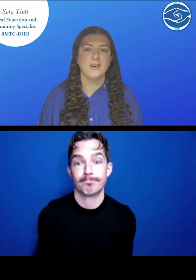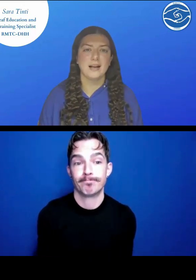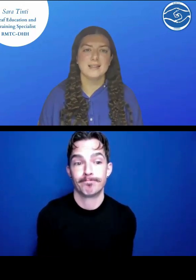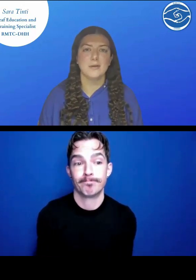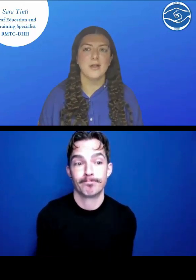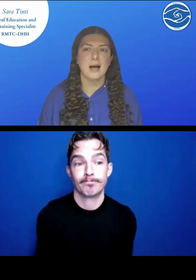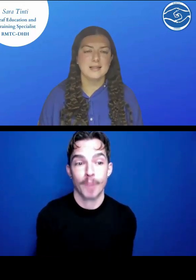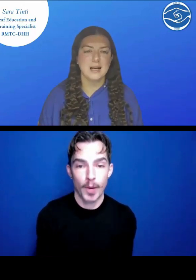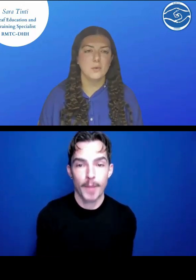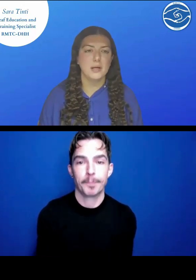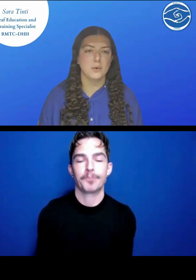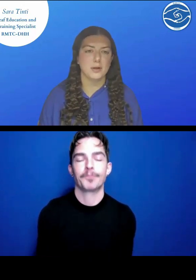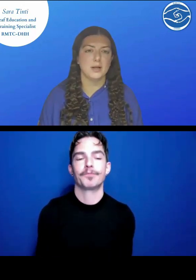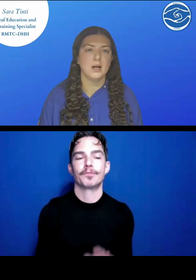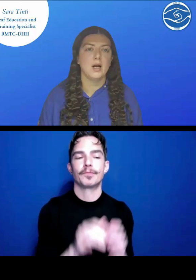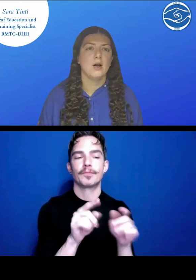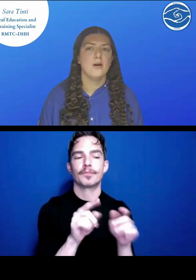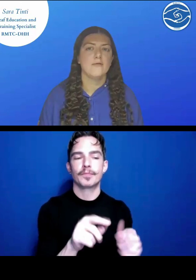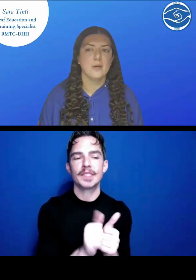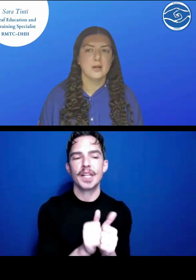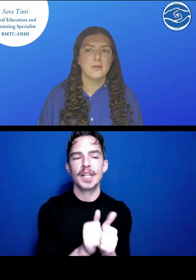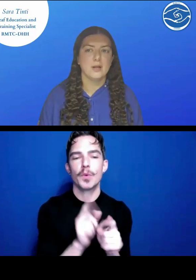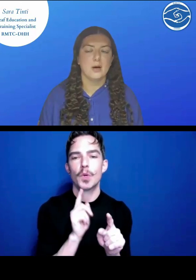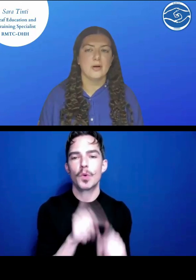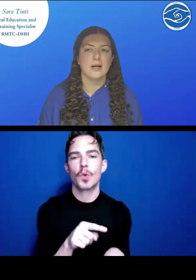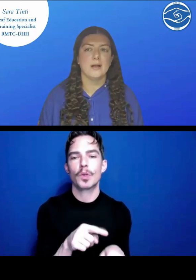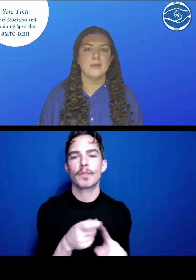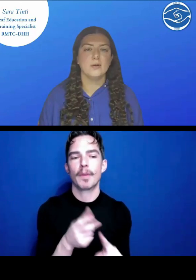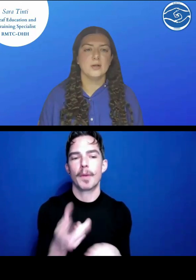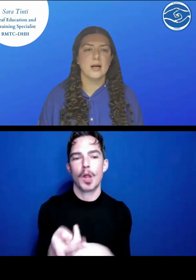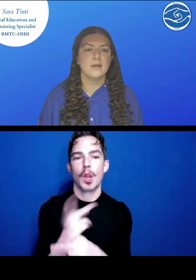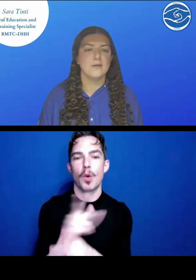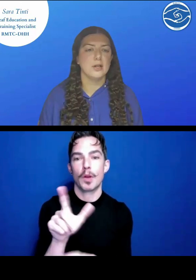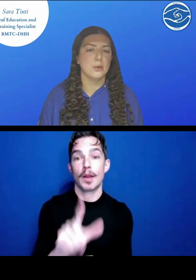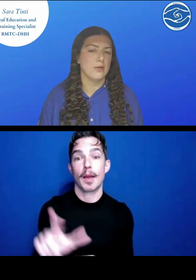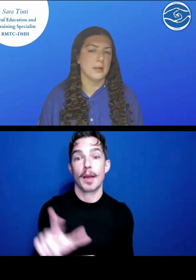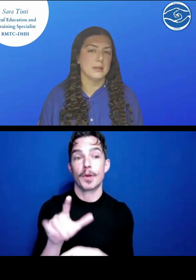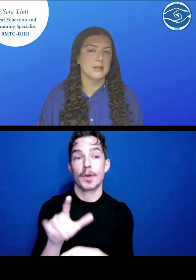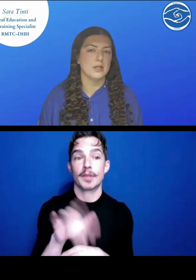All right. So, that's how we order from the loan library. Those are kind of the new things